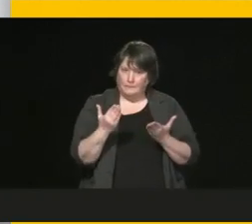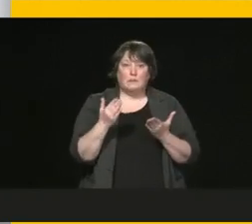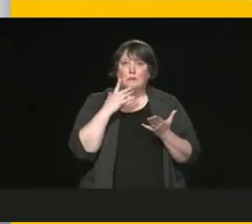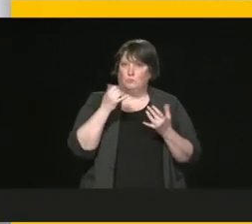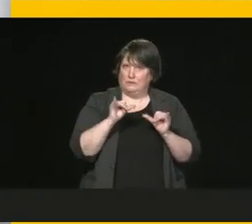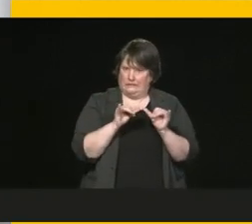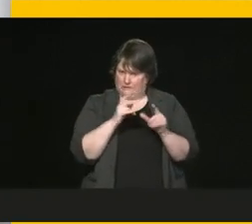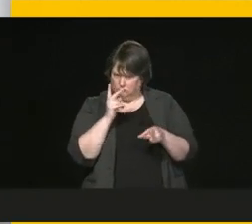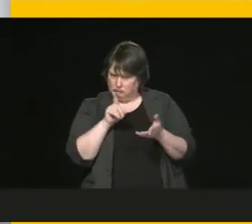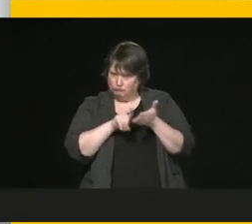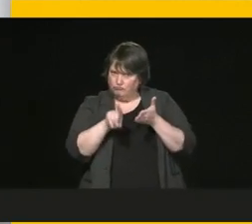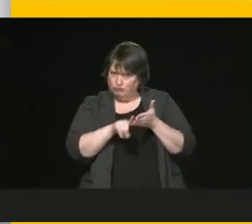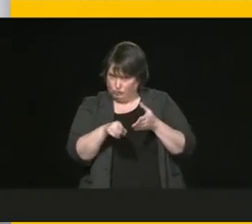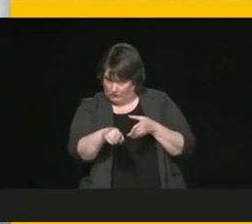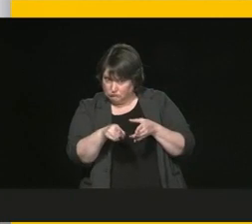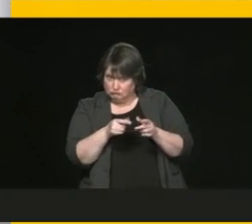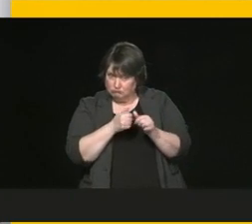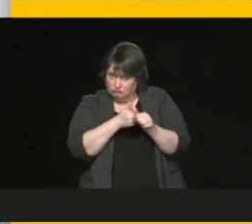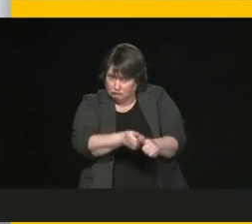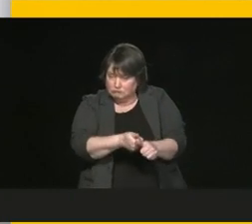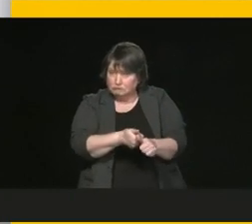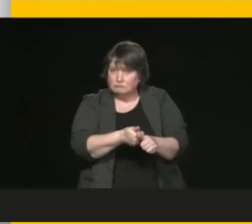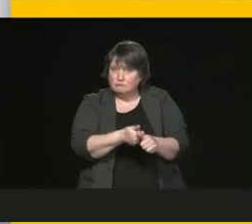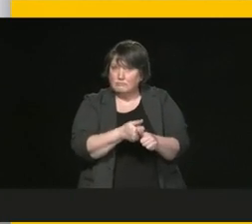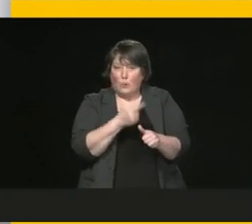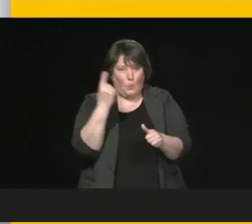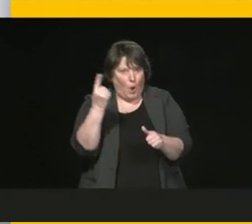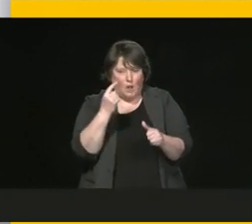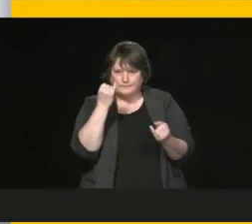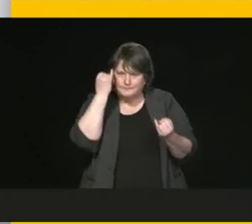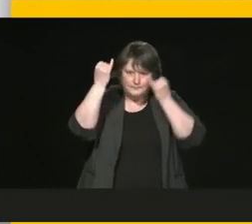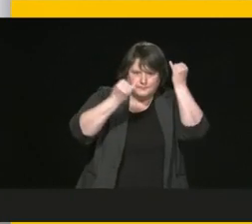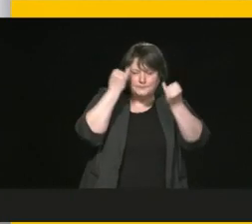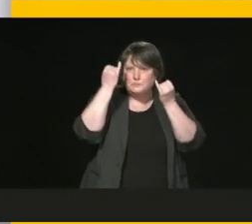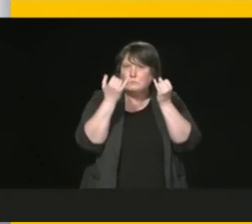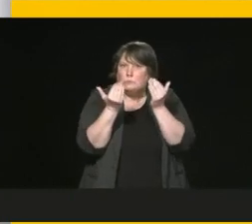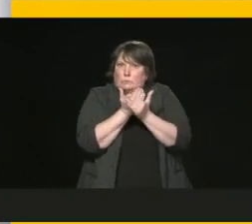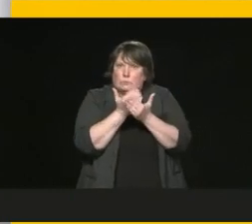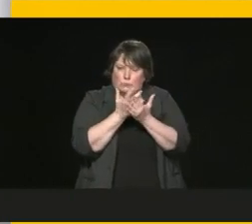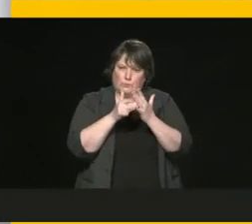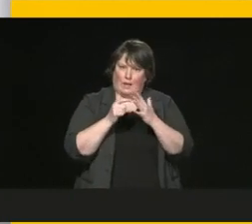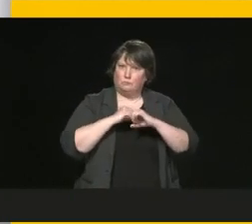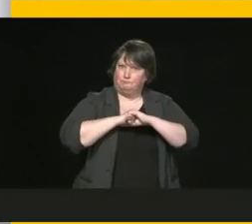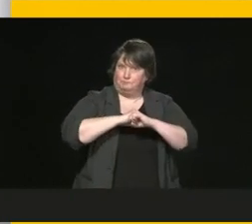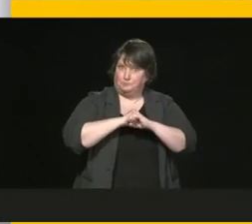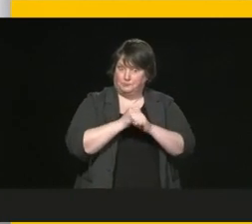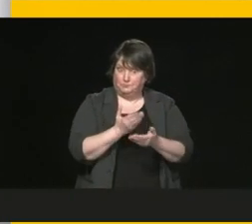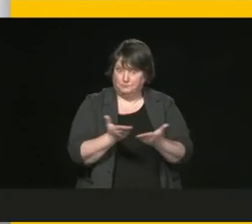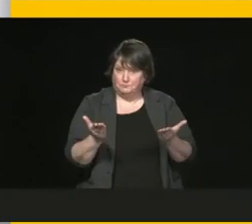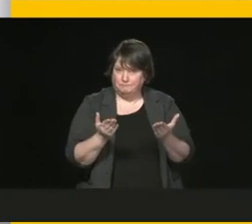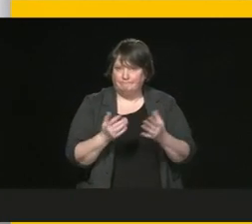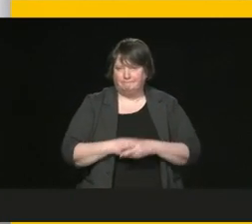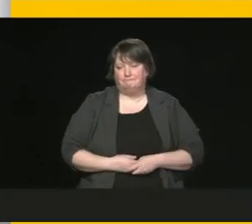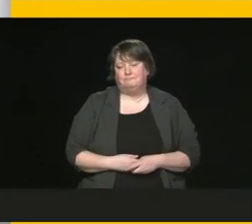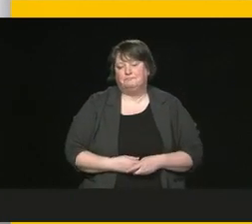SPECIFIC MEASURES AND WE ARE CONTINUING TO MONITOR THE SITUATION TO SEE THAT THEY'RE FOLLOWED.